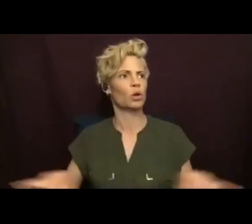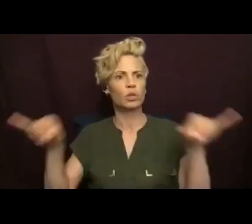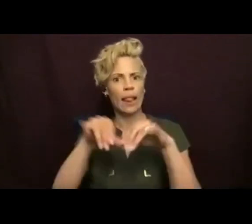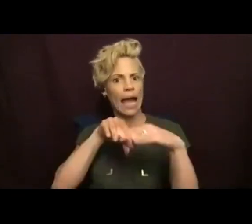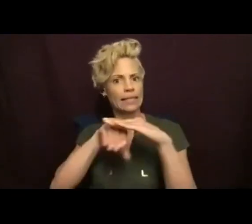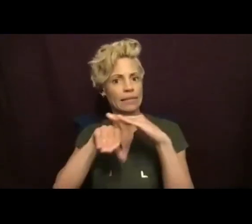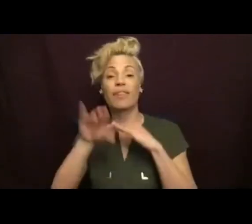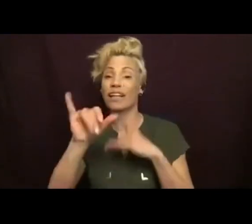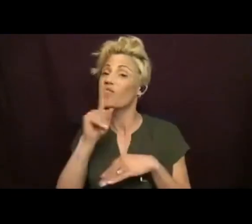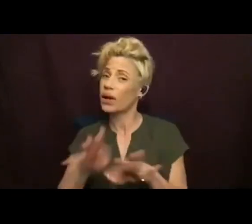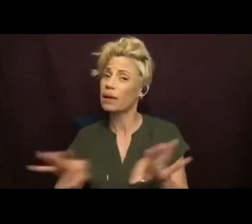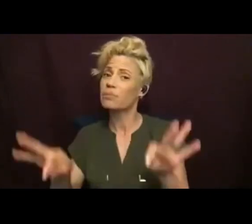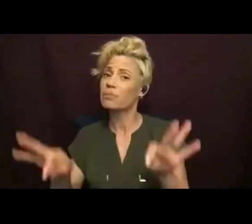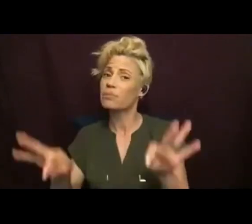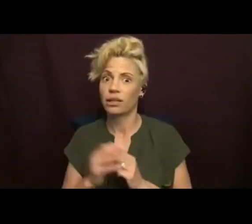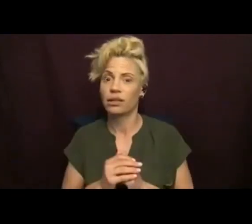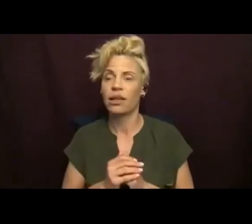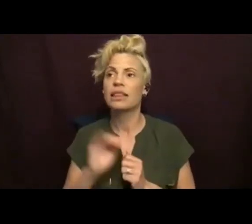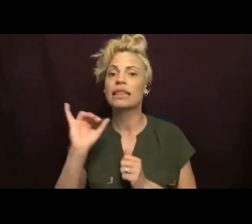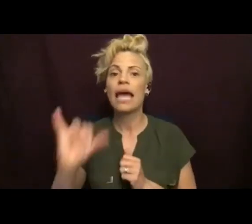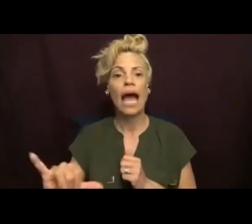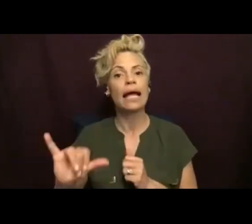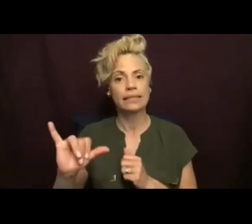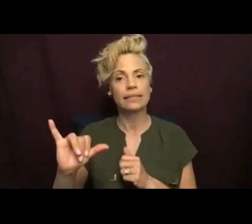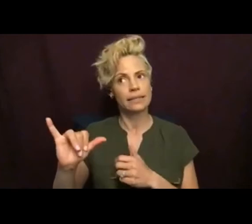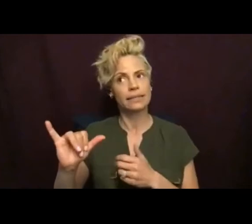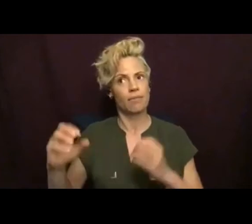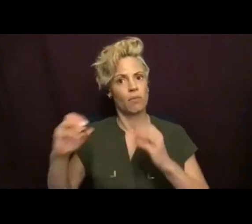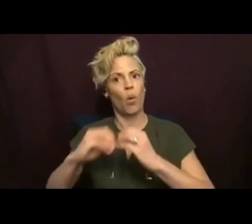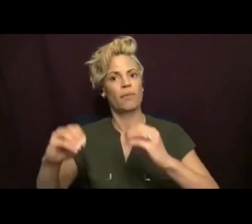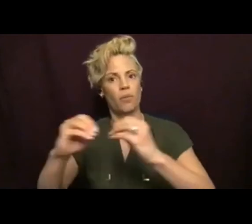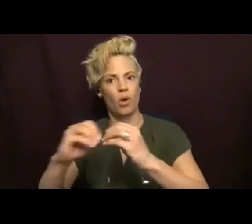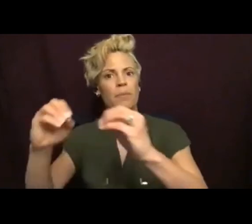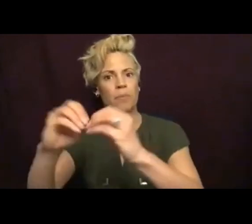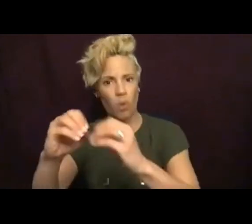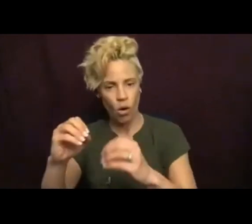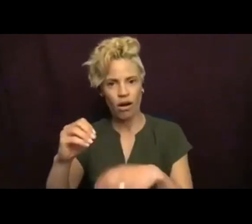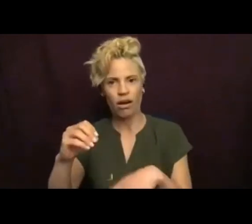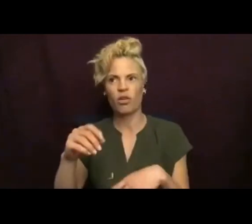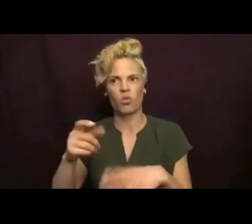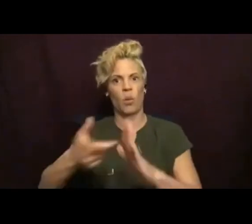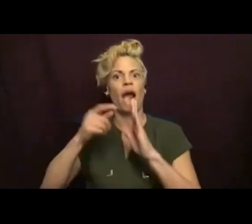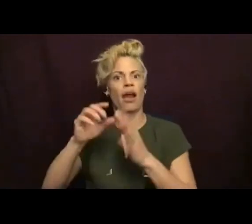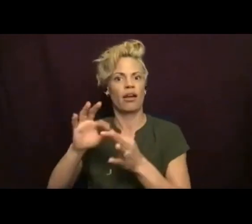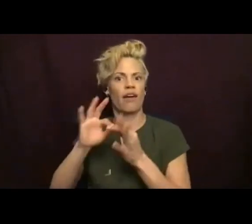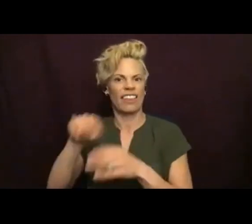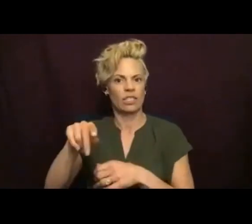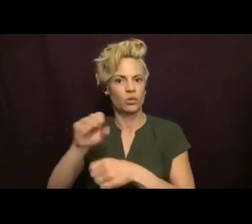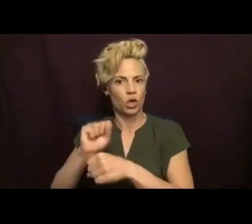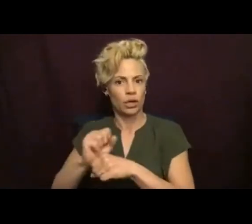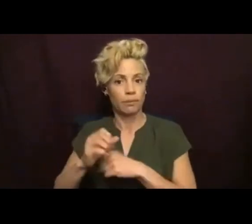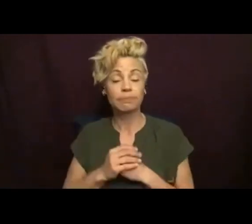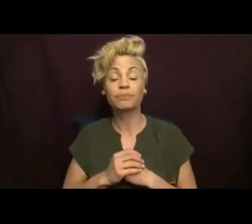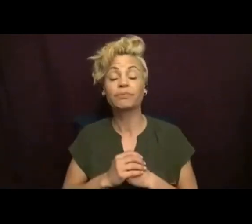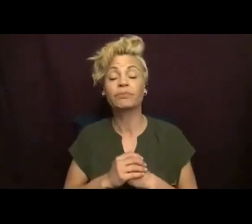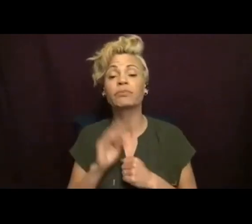And I think that's increasingly a requirement of this work. The one other thing I'll say is, I'll just talk about the workshop